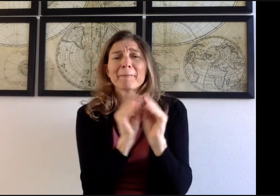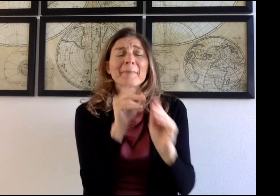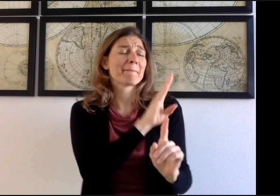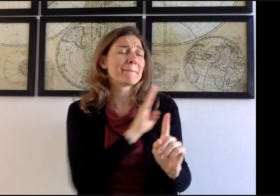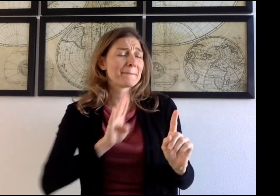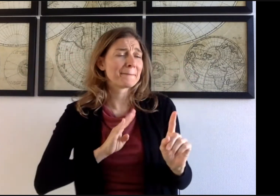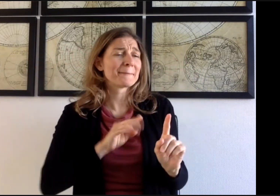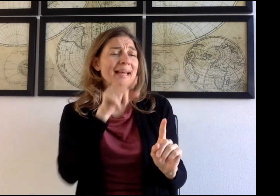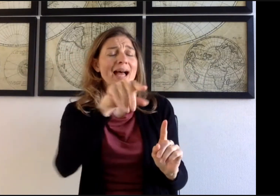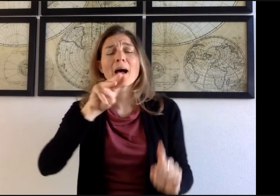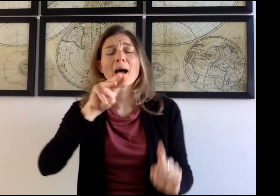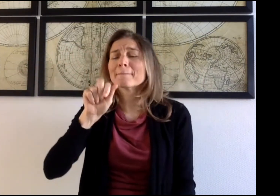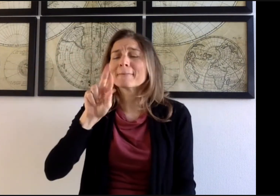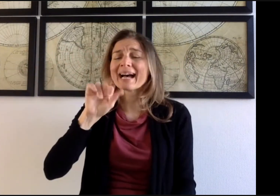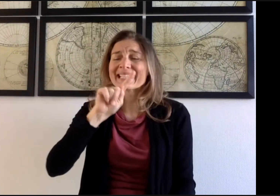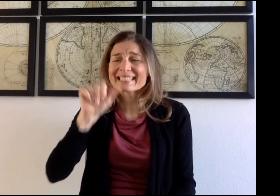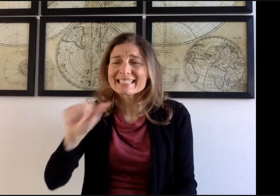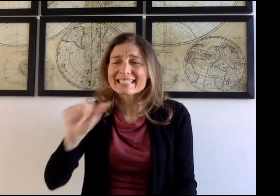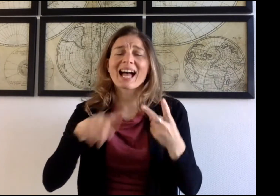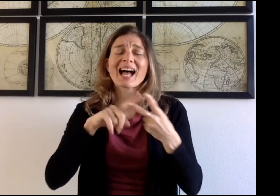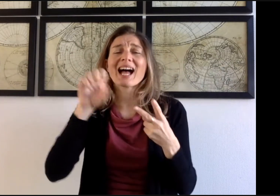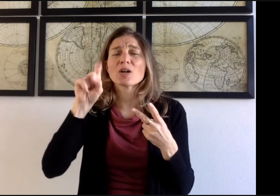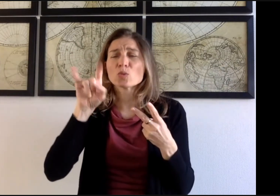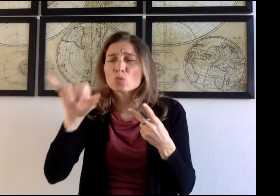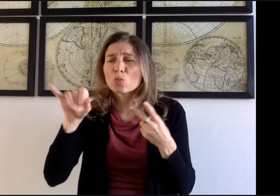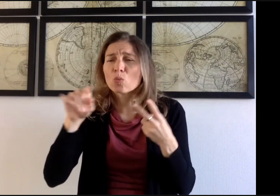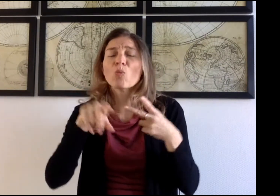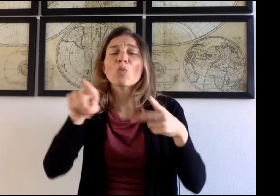Marica and Soi, we had exchanges with Croatian youth